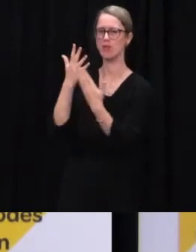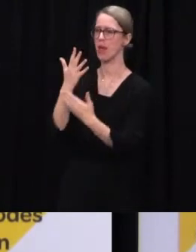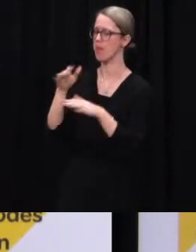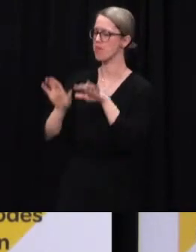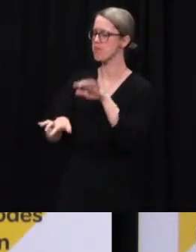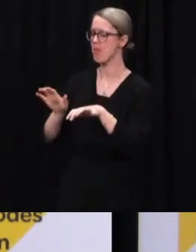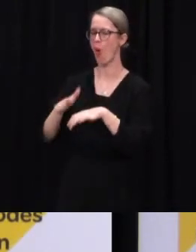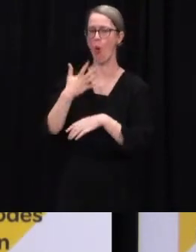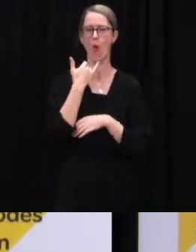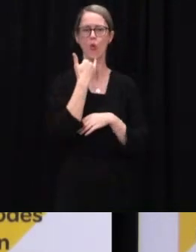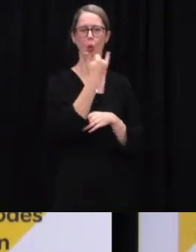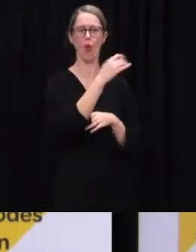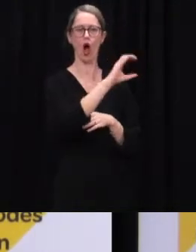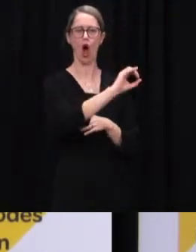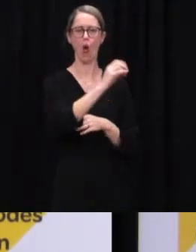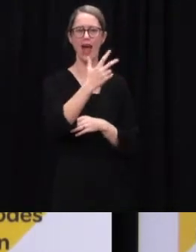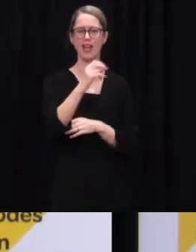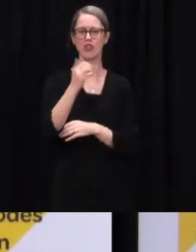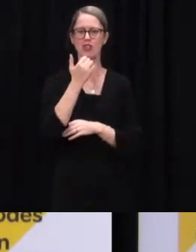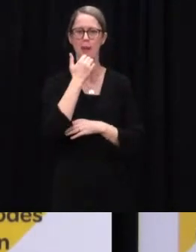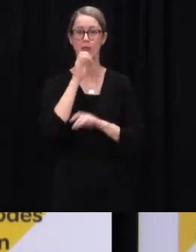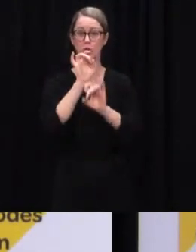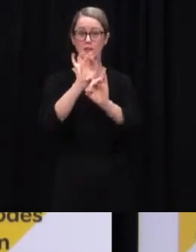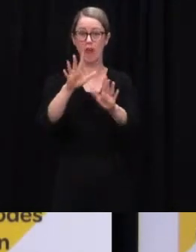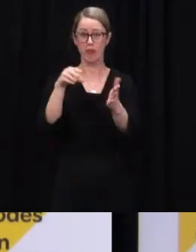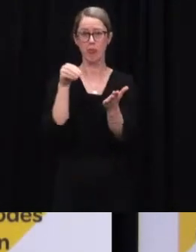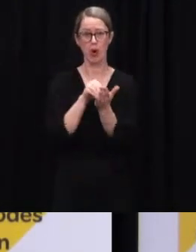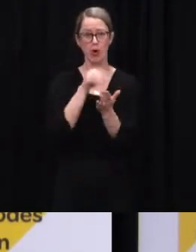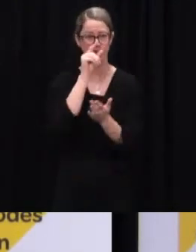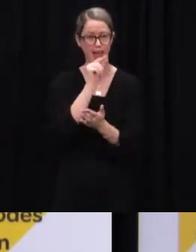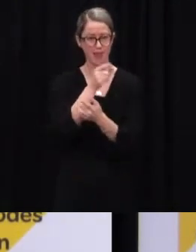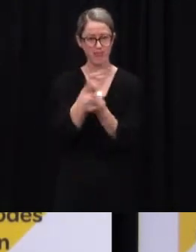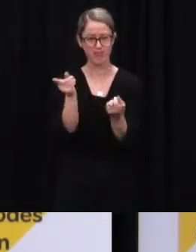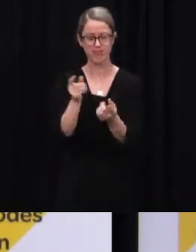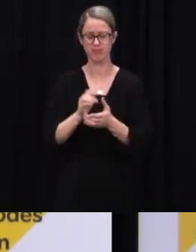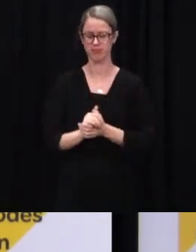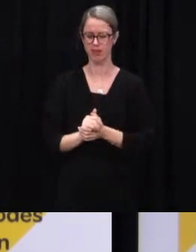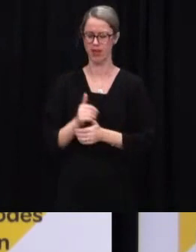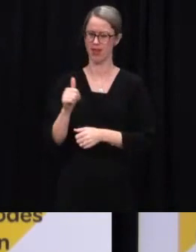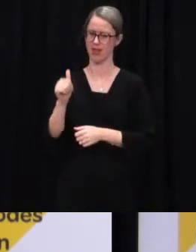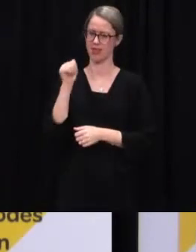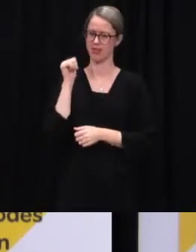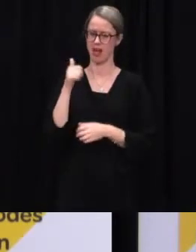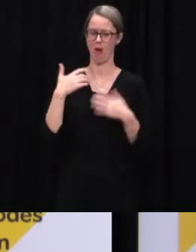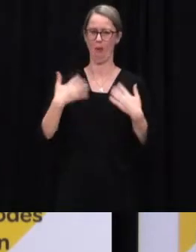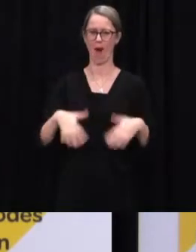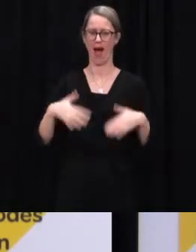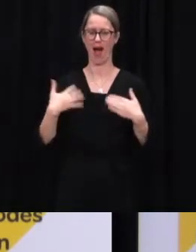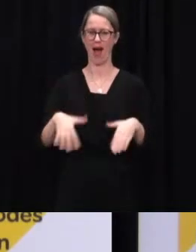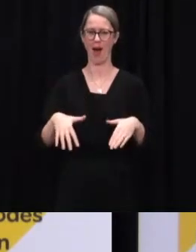remind everyone over the age of 40 you don't need to wait for an invit tags. You can go to